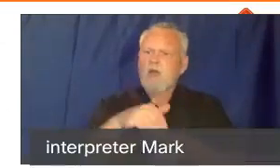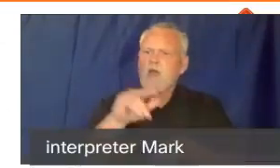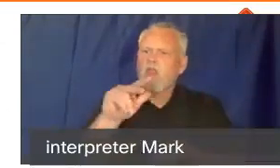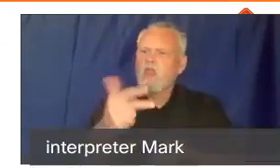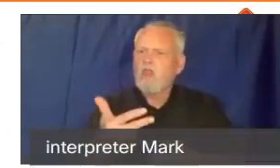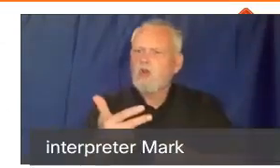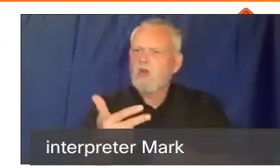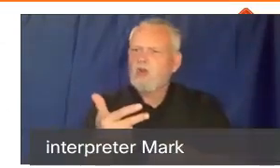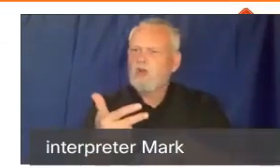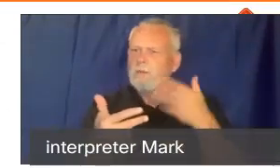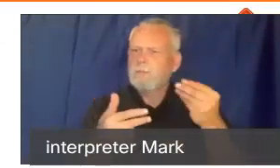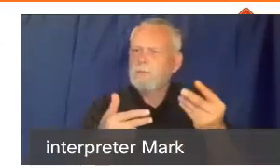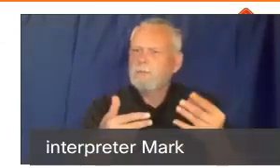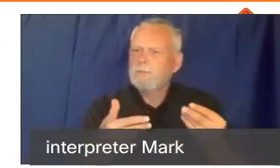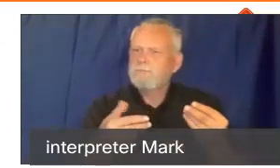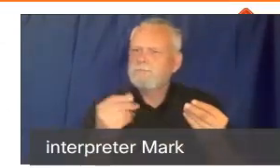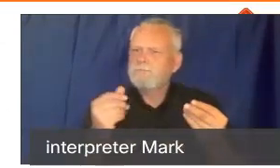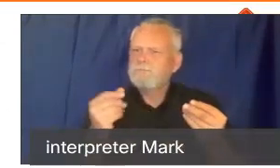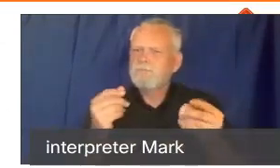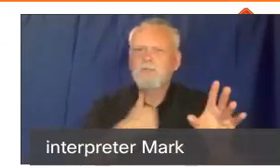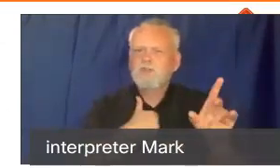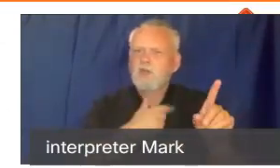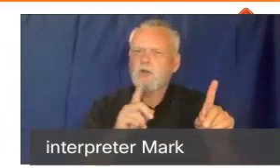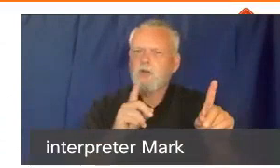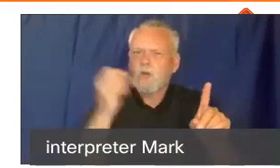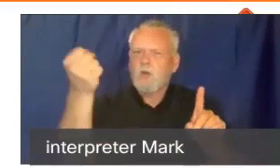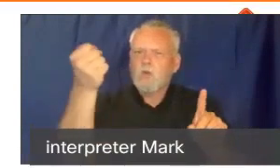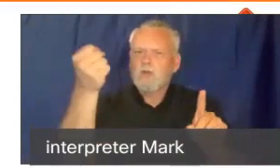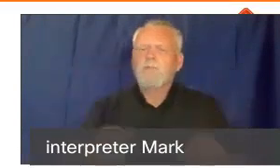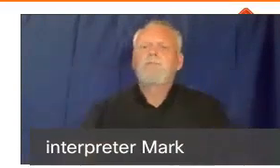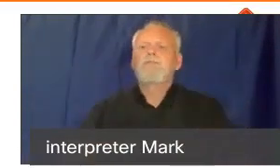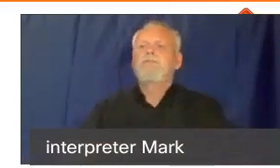Go ahead.